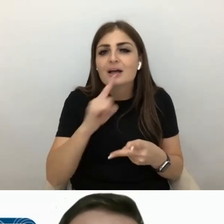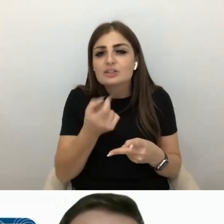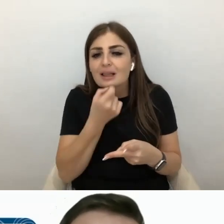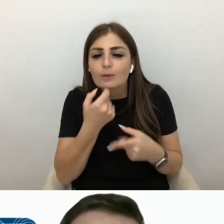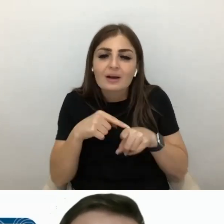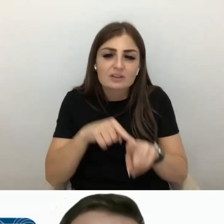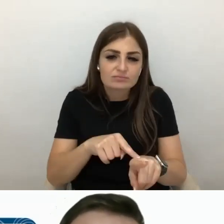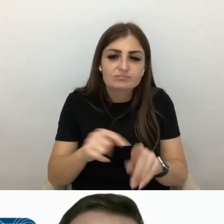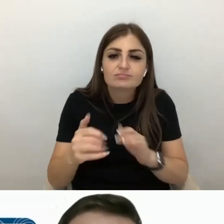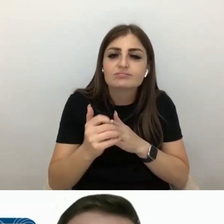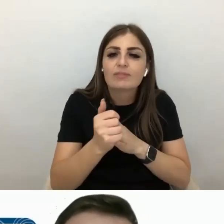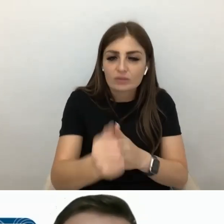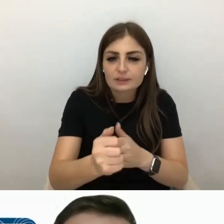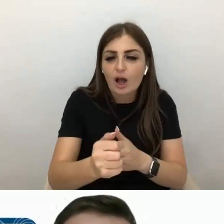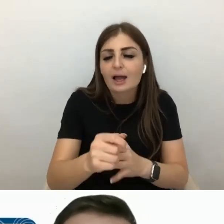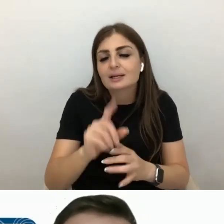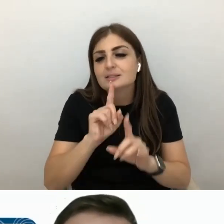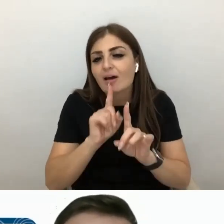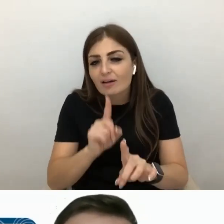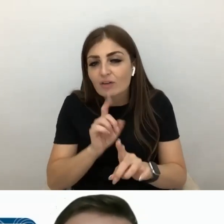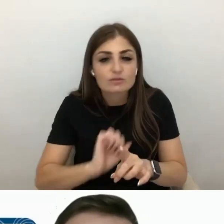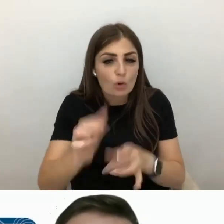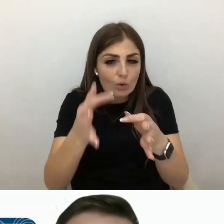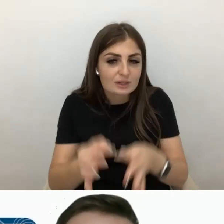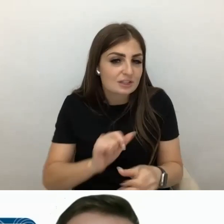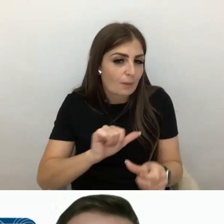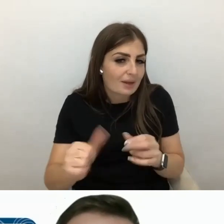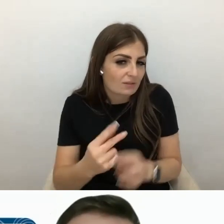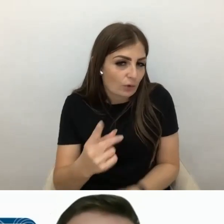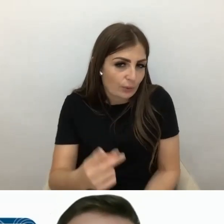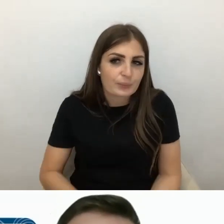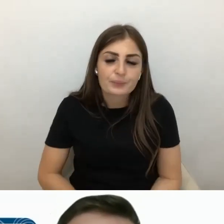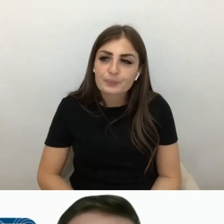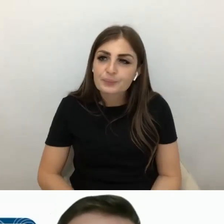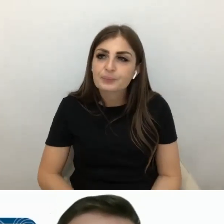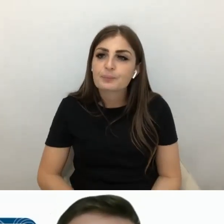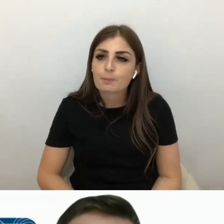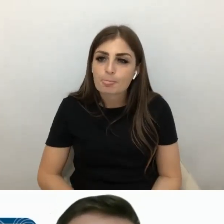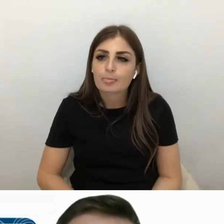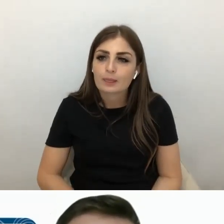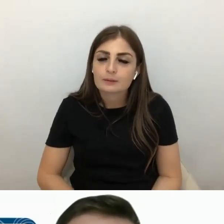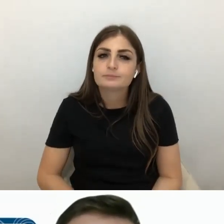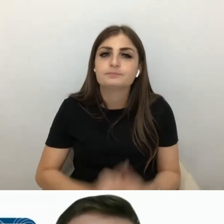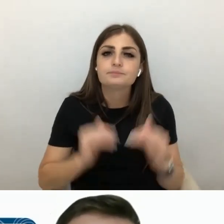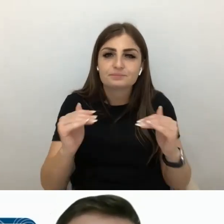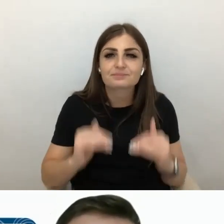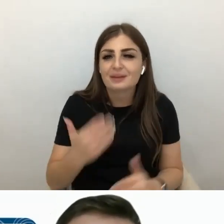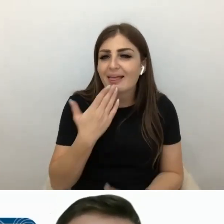and advice to help you make a decision that is in your best interests. Sifa: Thank you, Sam and Nakul.